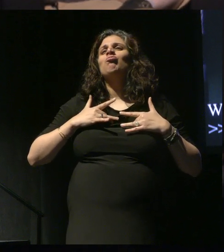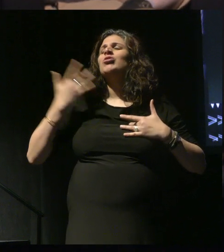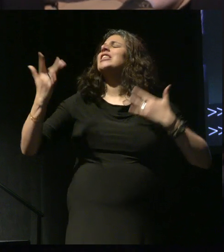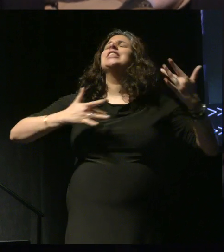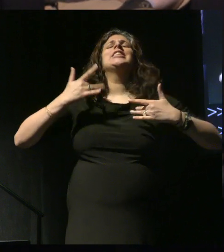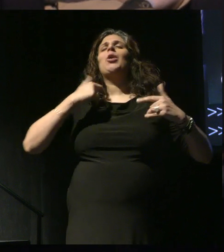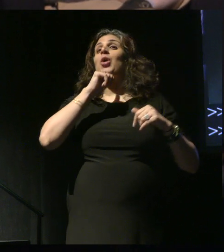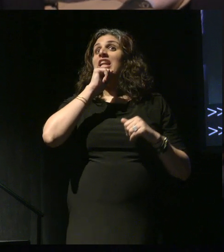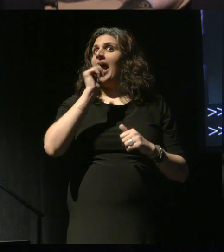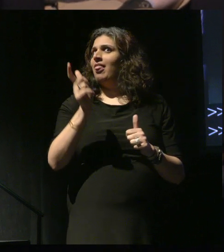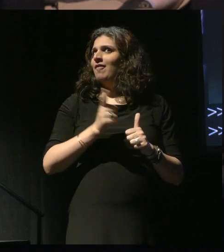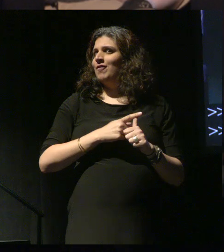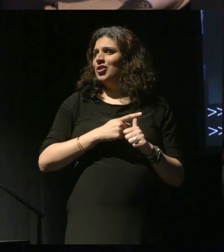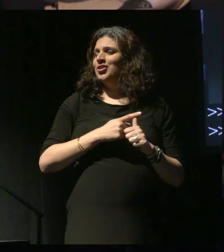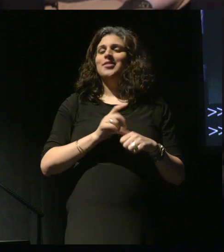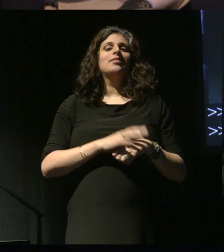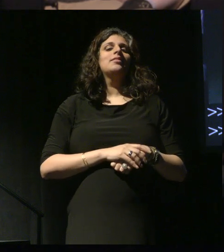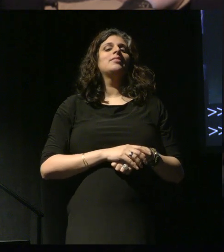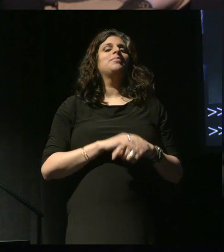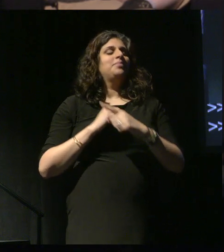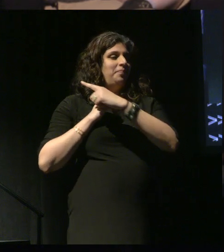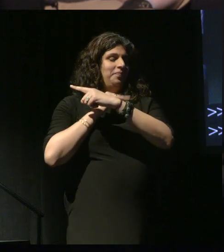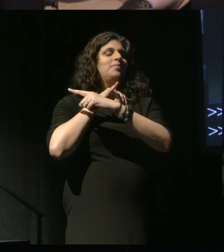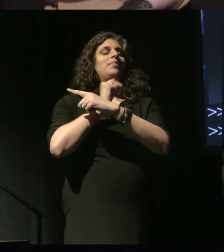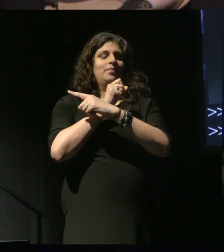Yes, it actually gives me a little bit of belief.